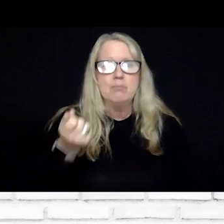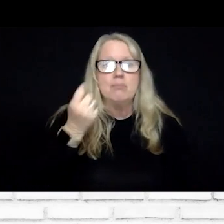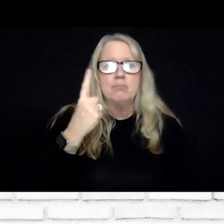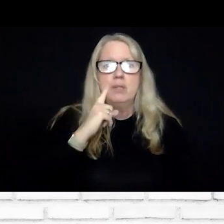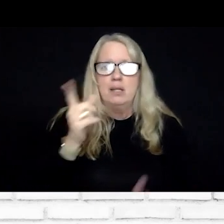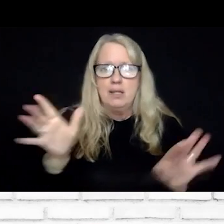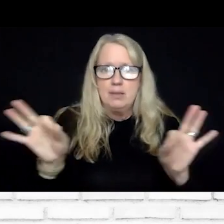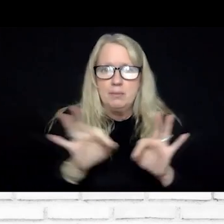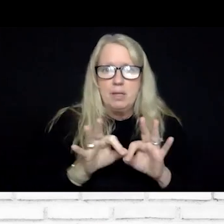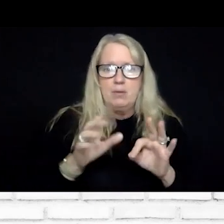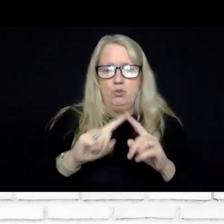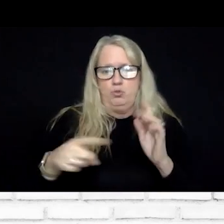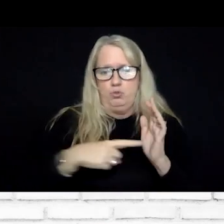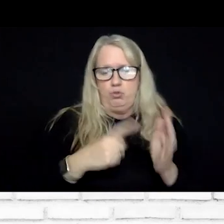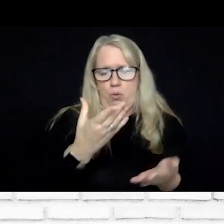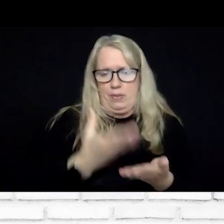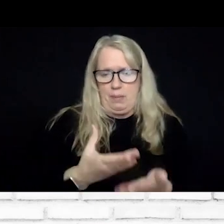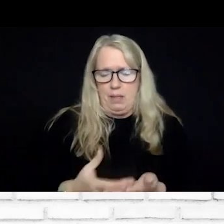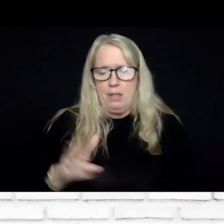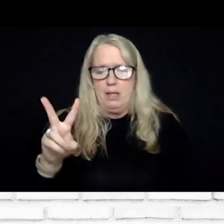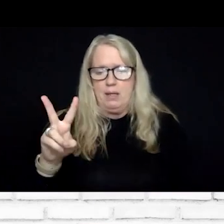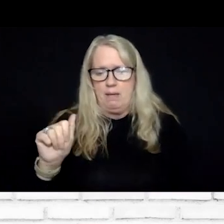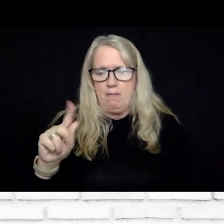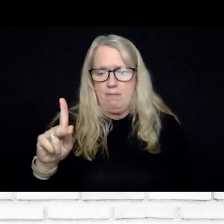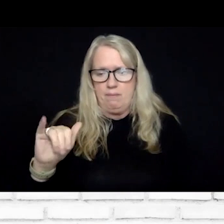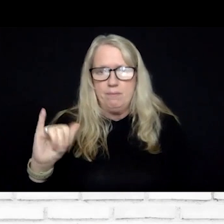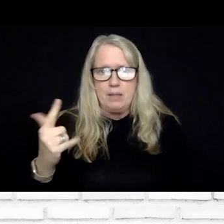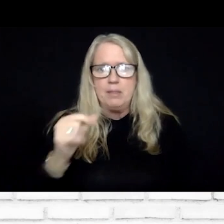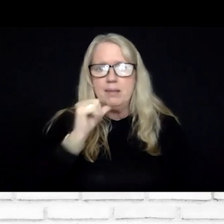GROWING EVIDENCE TO SHOW THAT THE VAPING IS NOT SAFE AND MORE